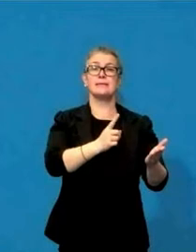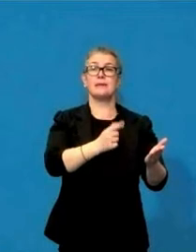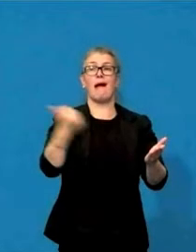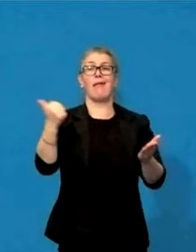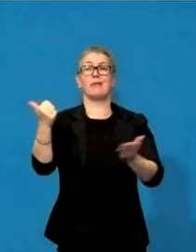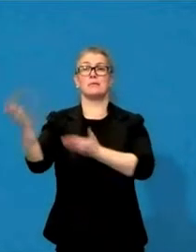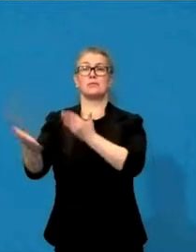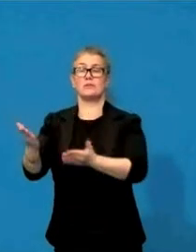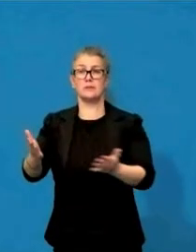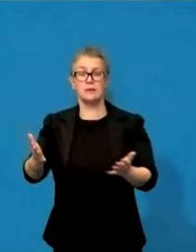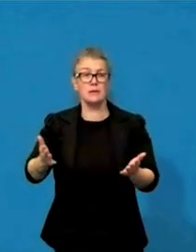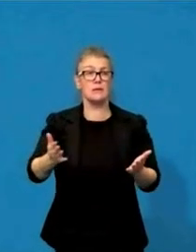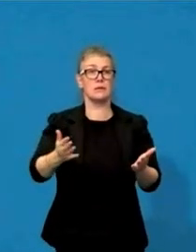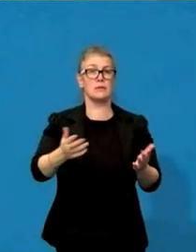So we've been getting chucked from one side to the other.